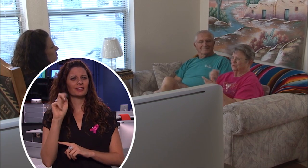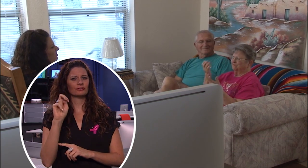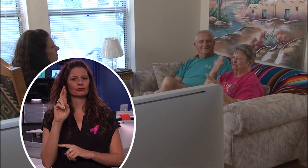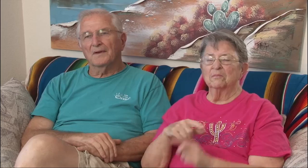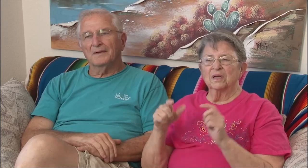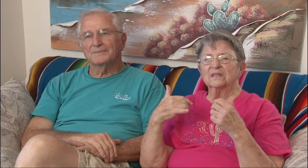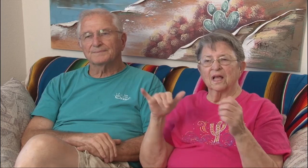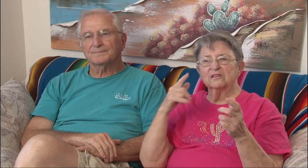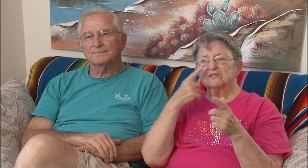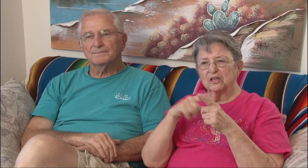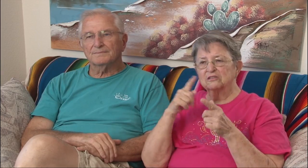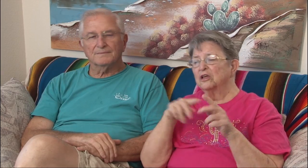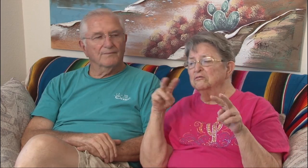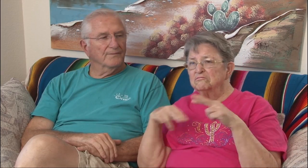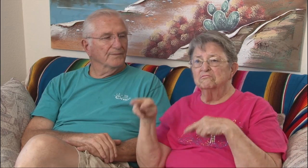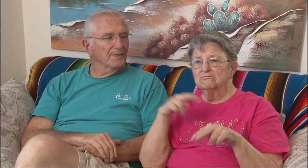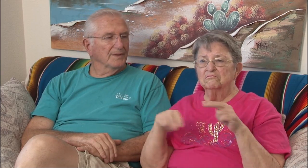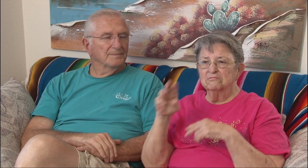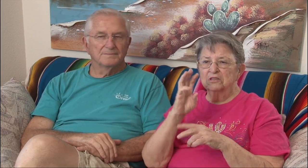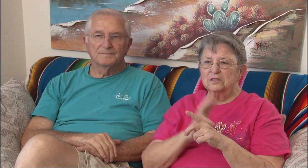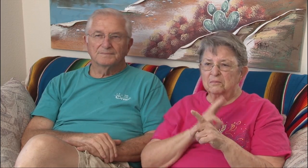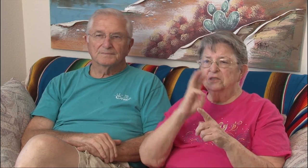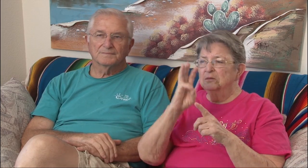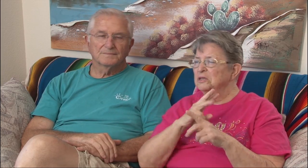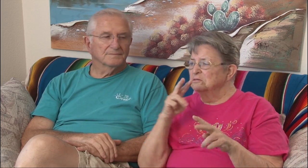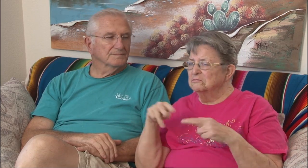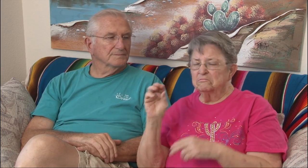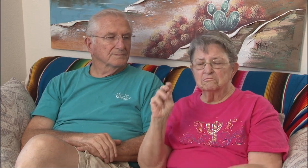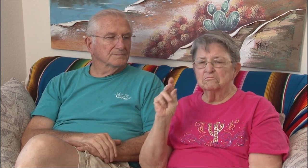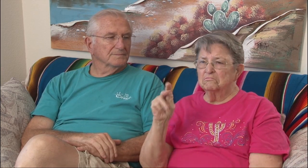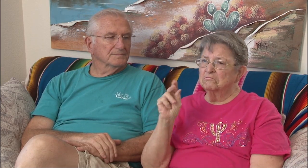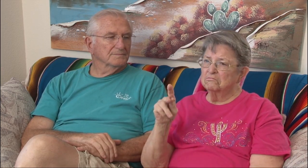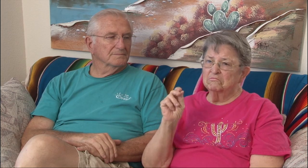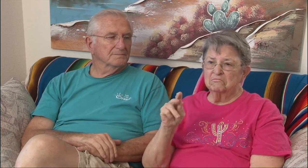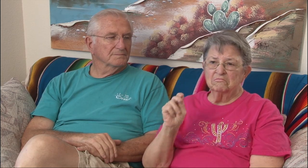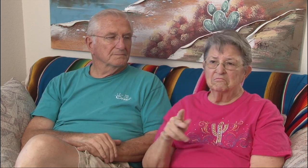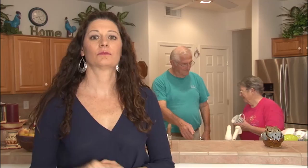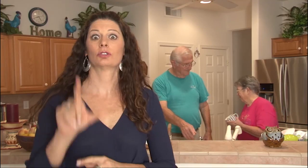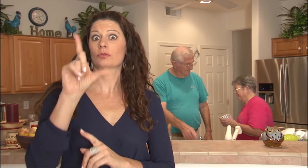Bernice: “I still have check ups every six months and everything has been coming back clear.”